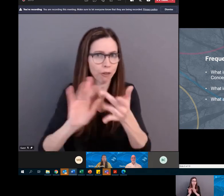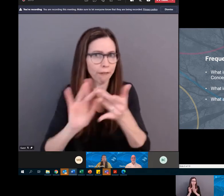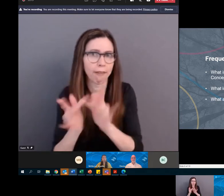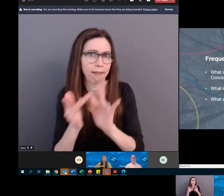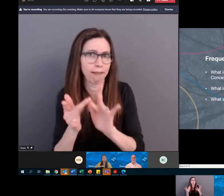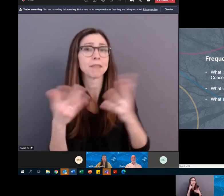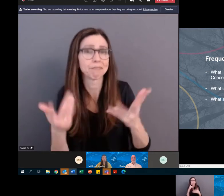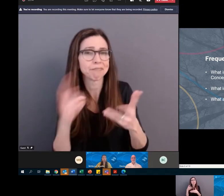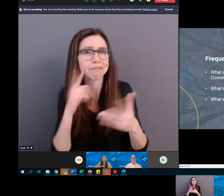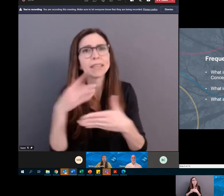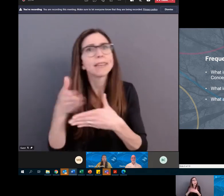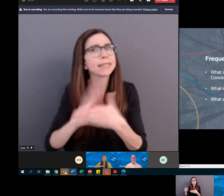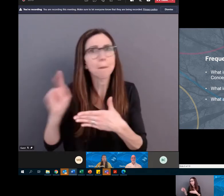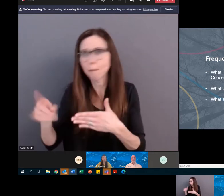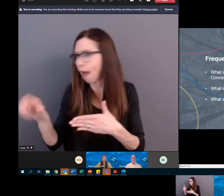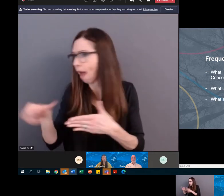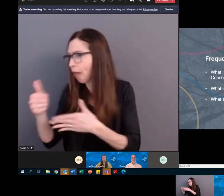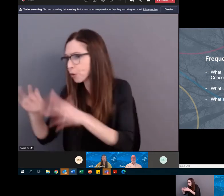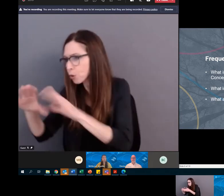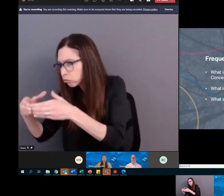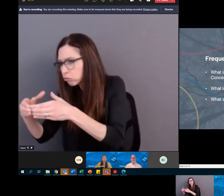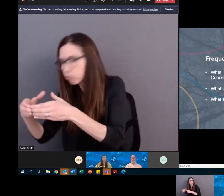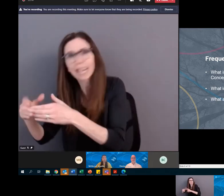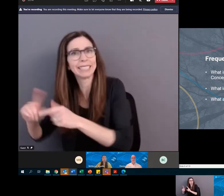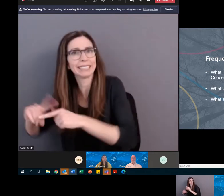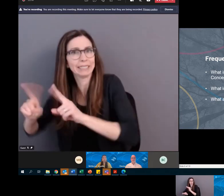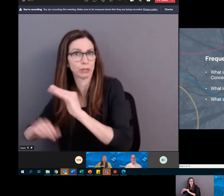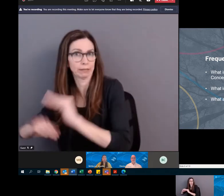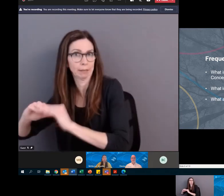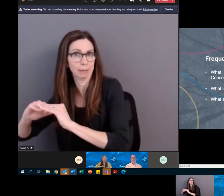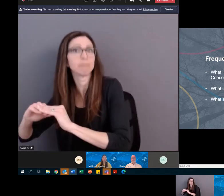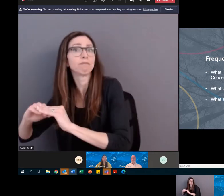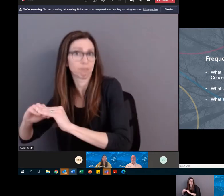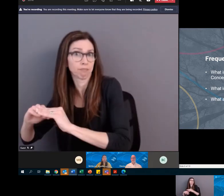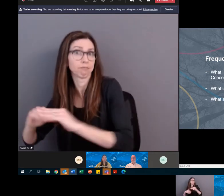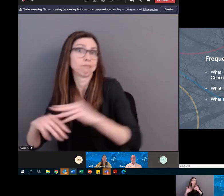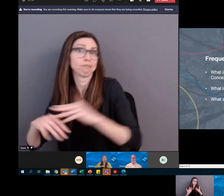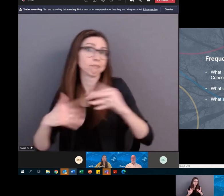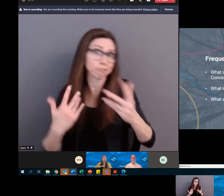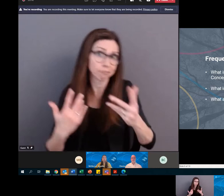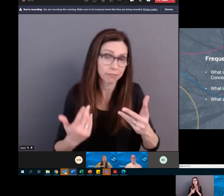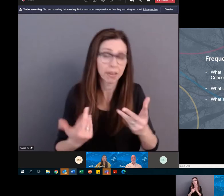this three- project grant application limit.